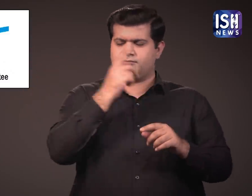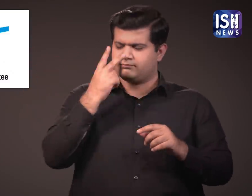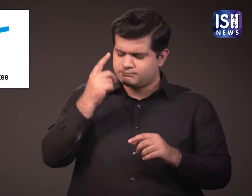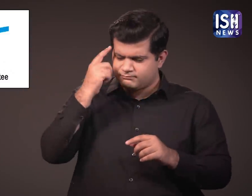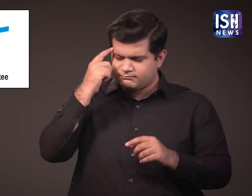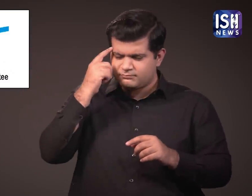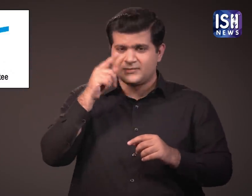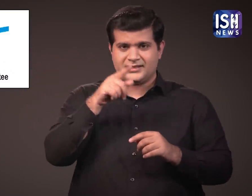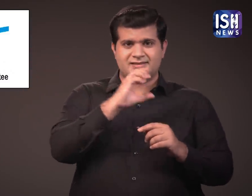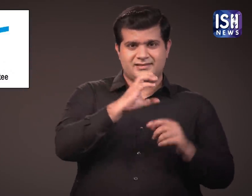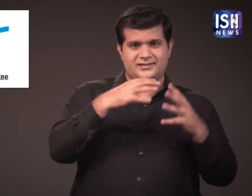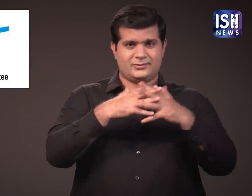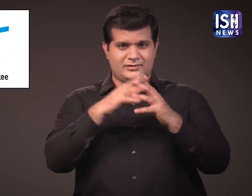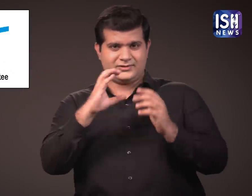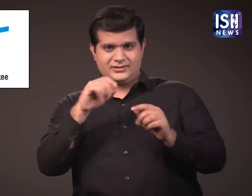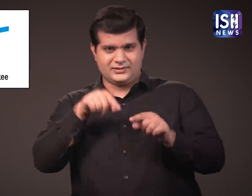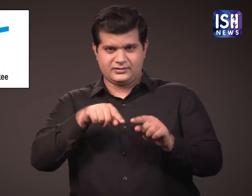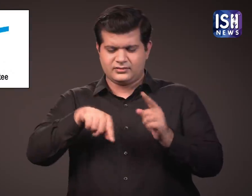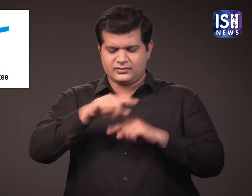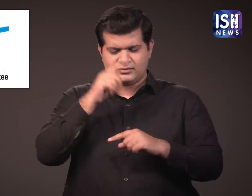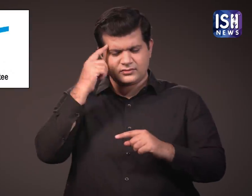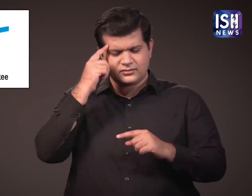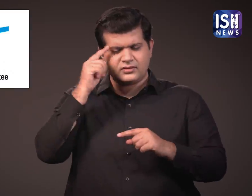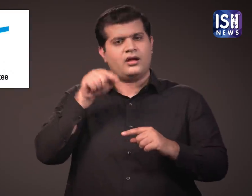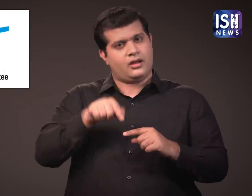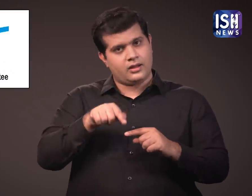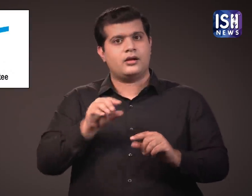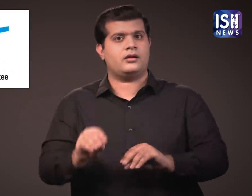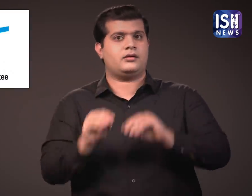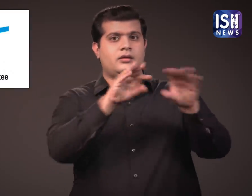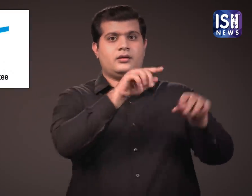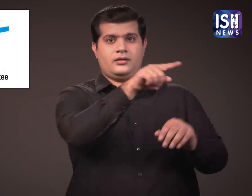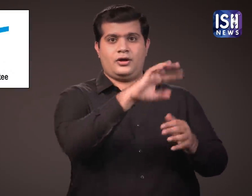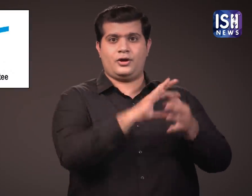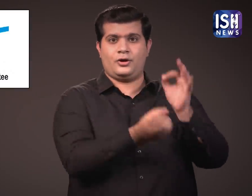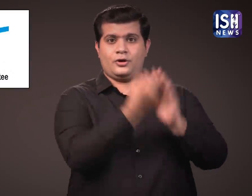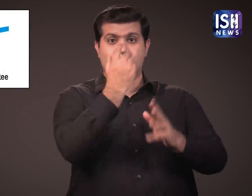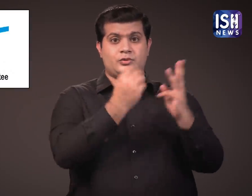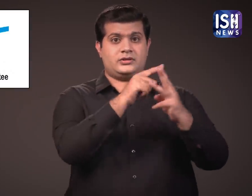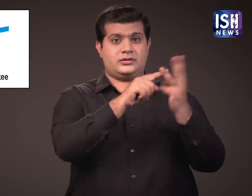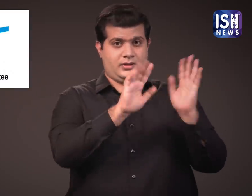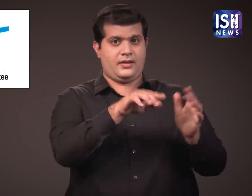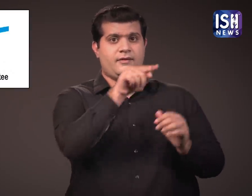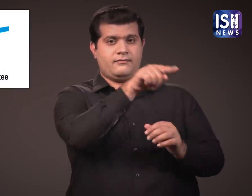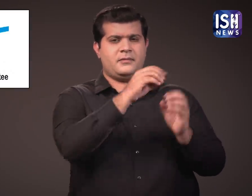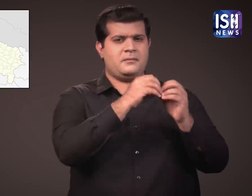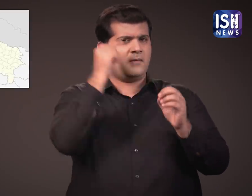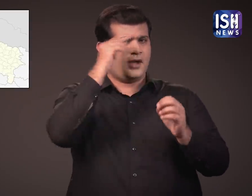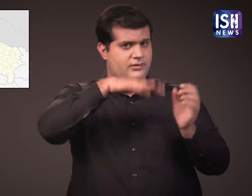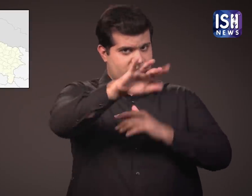She was then entrusted in the care of